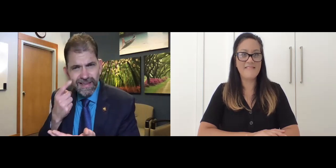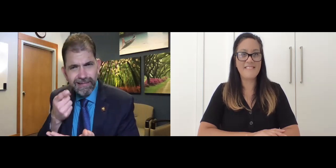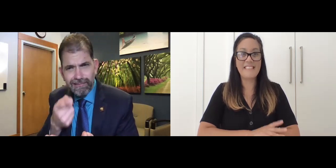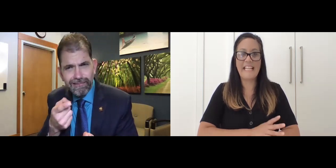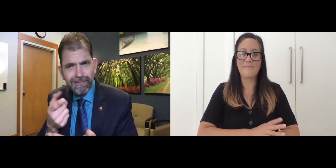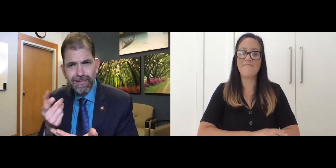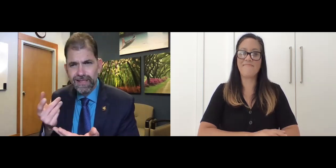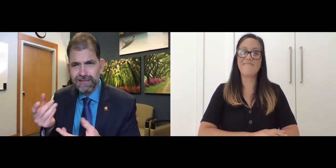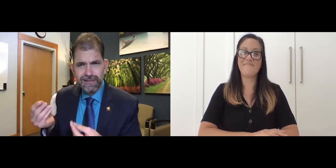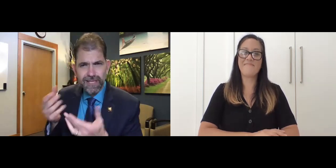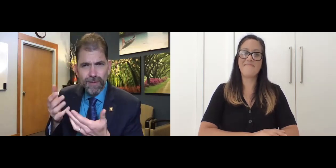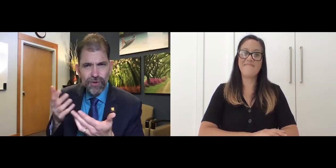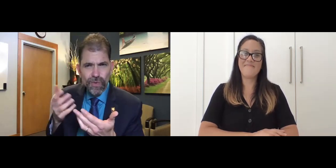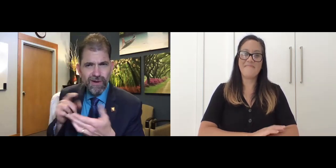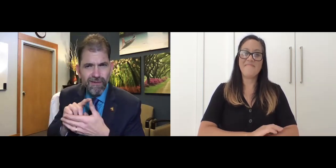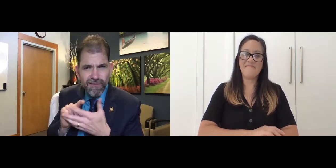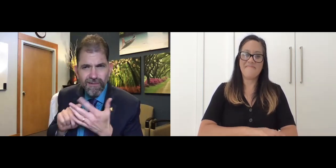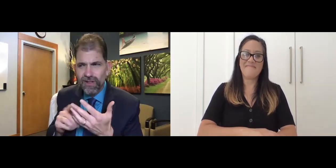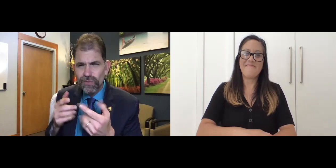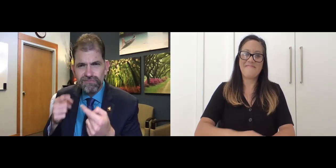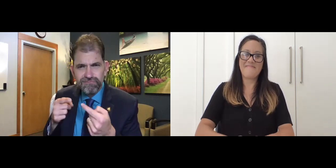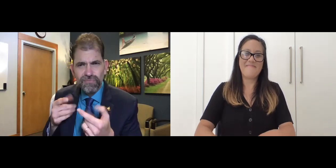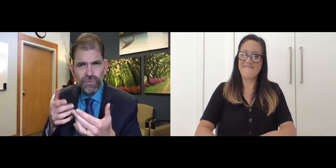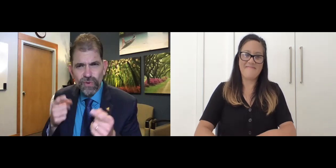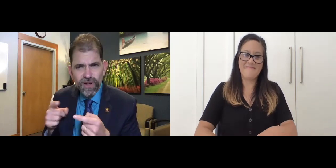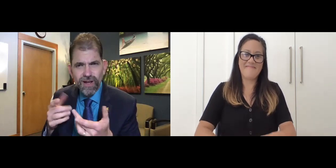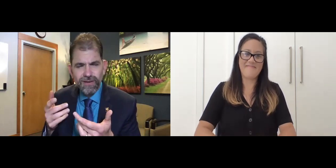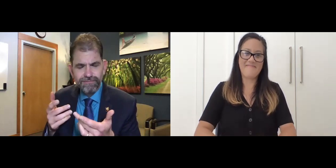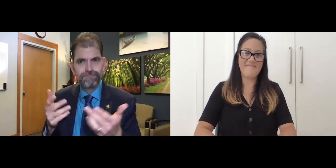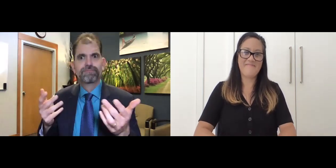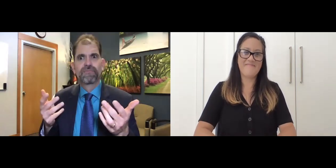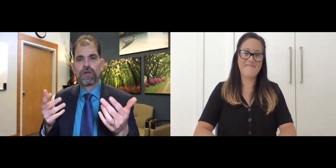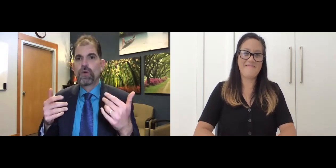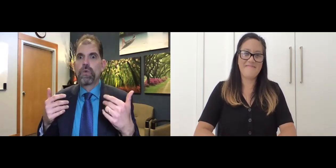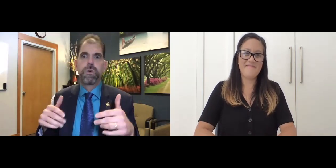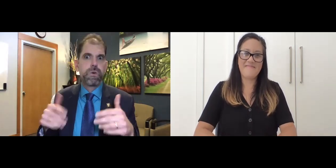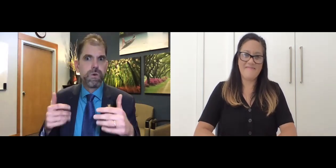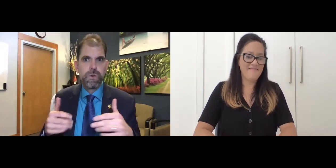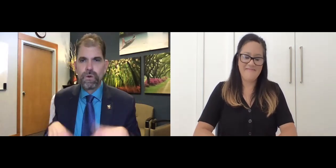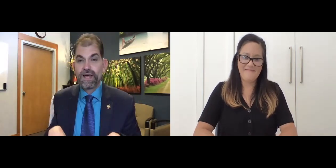uh hey that didn't seem quite right, what do you think? And that's